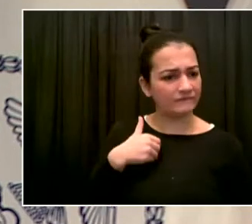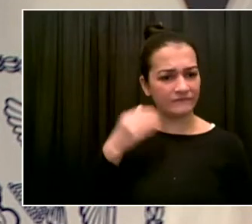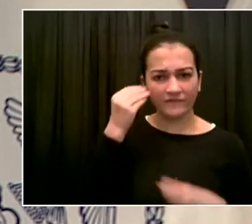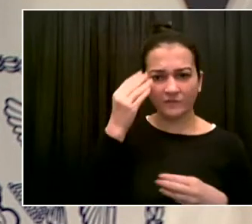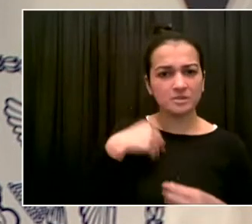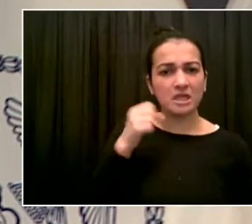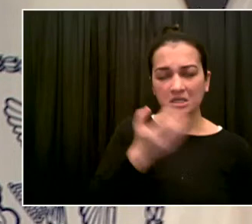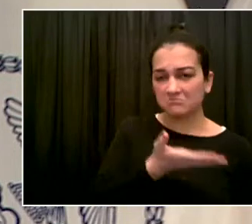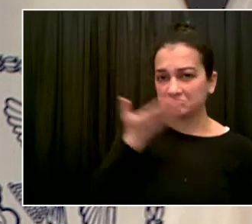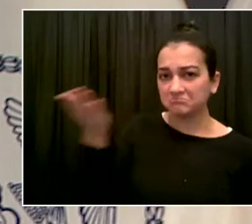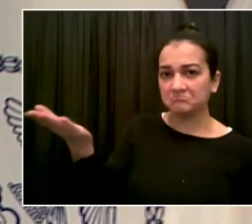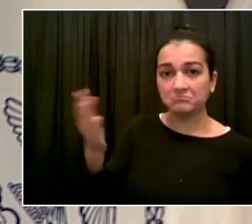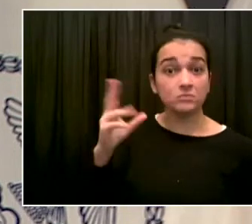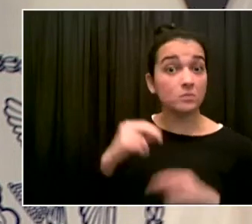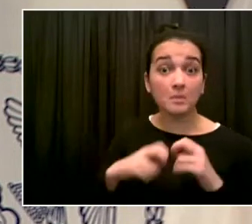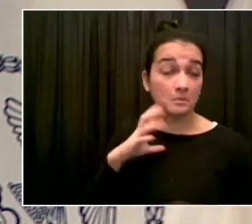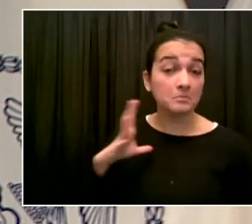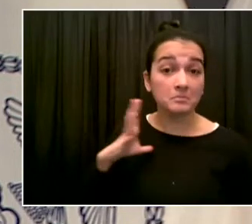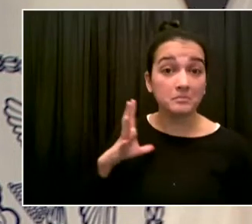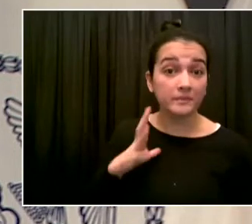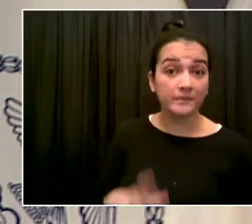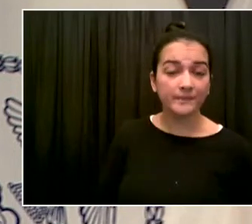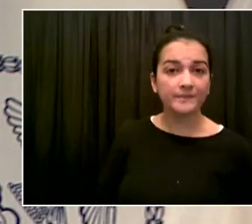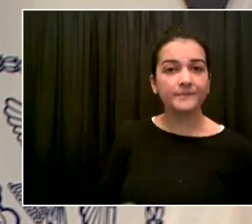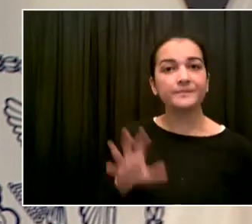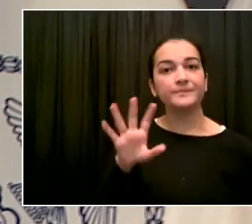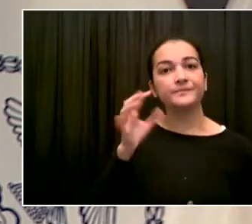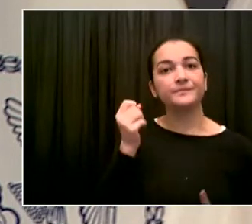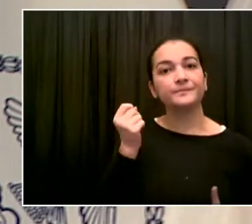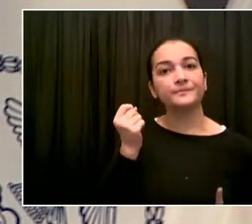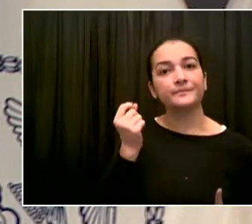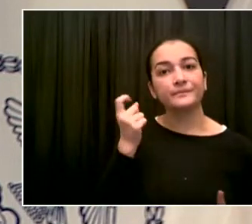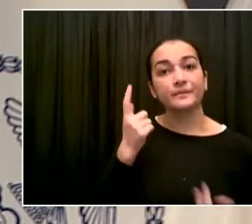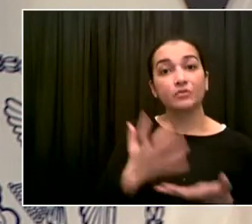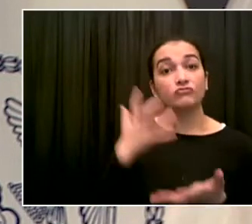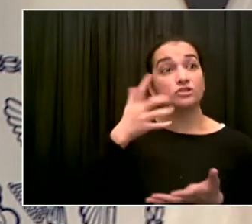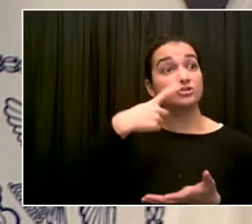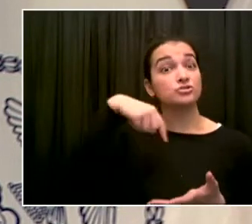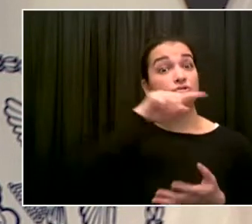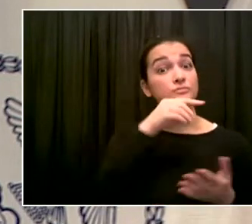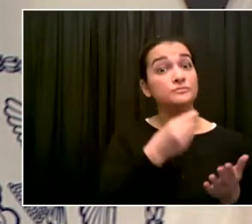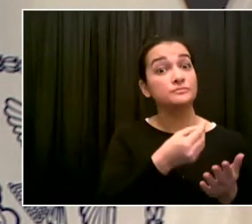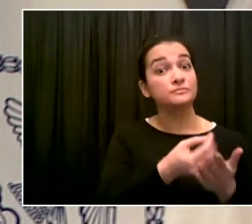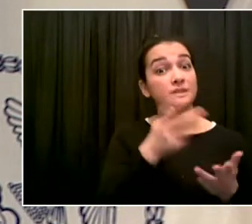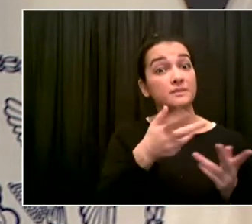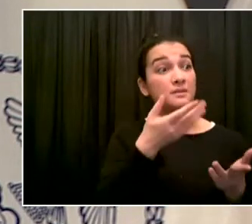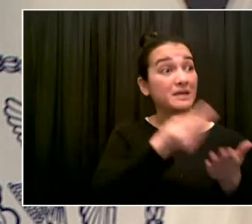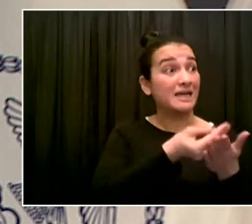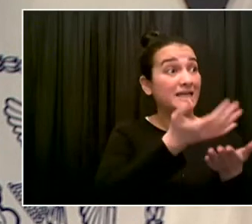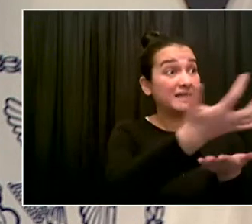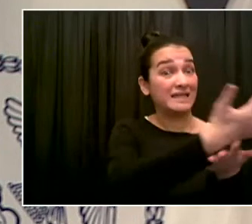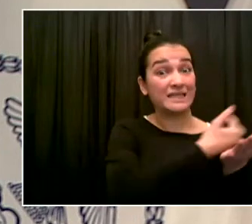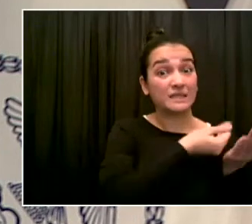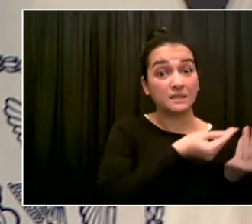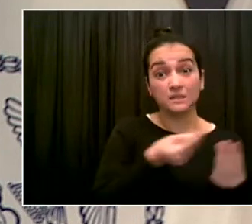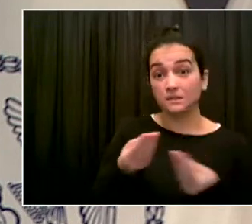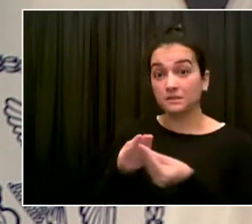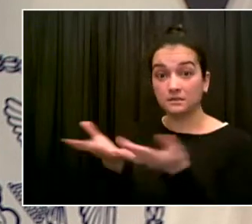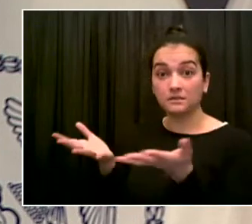DATA.